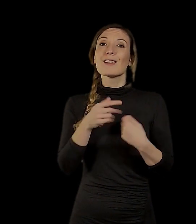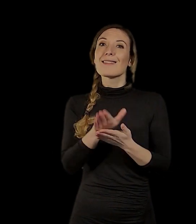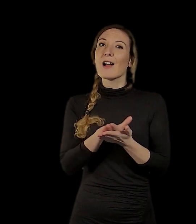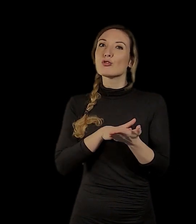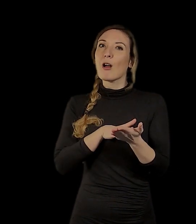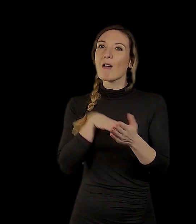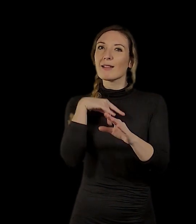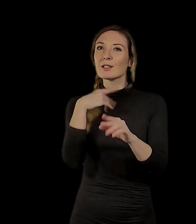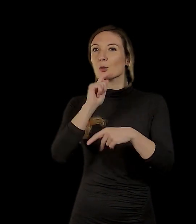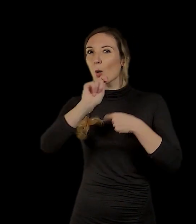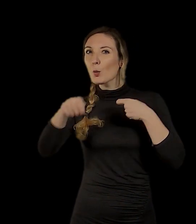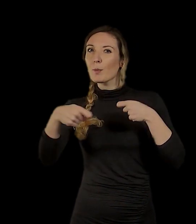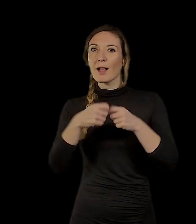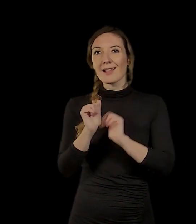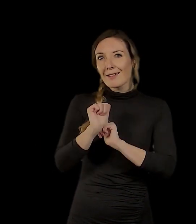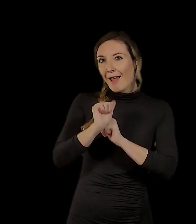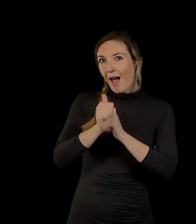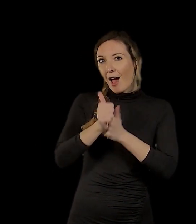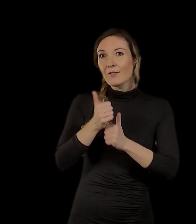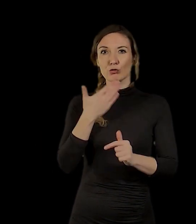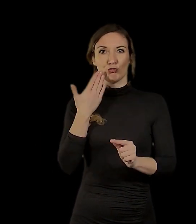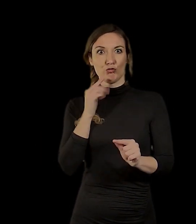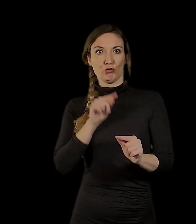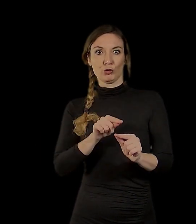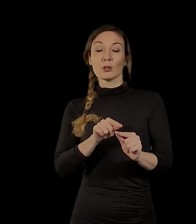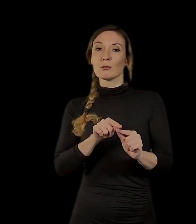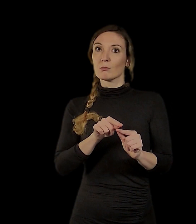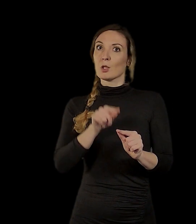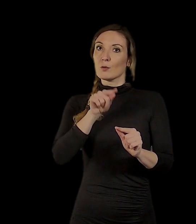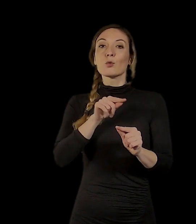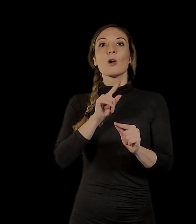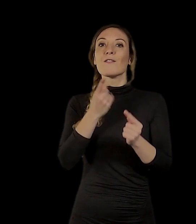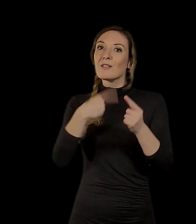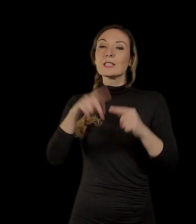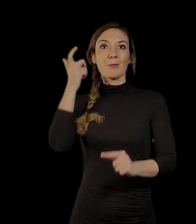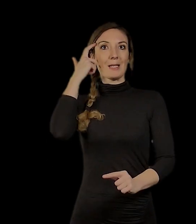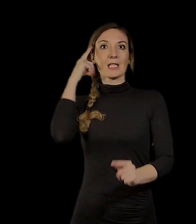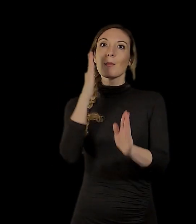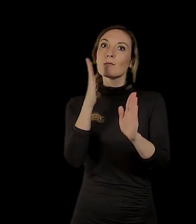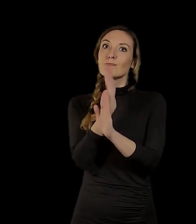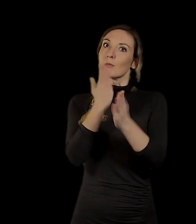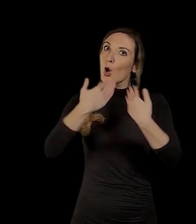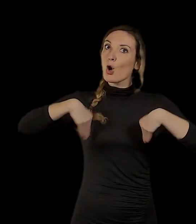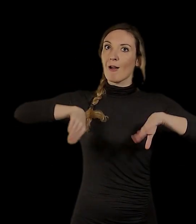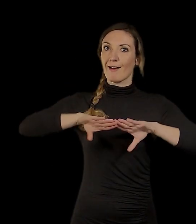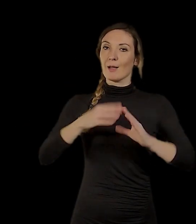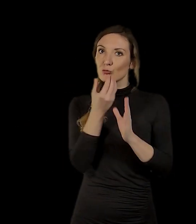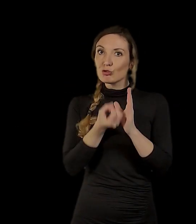Never mind. Next time. And the Modřany Sugar Factory.